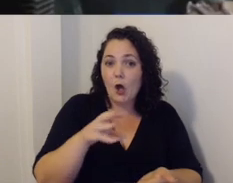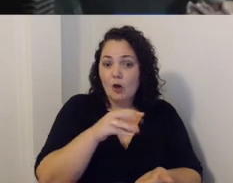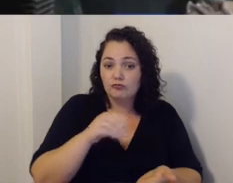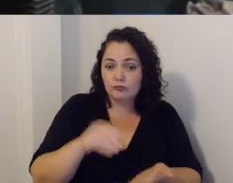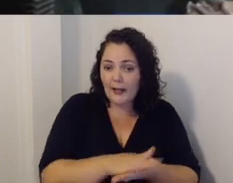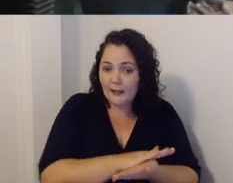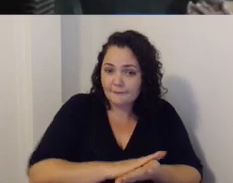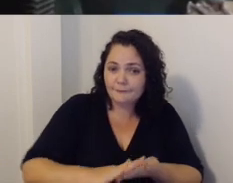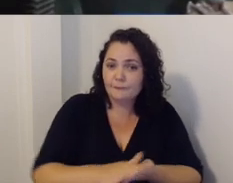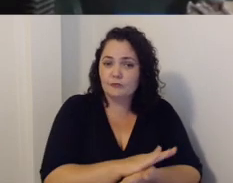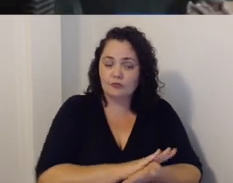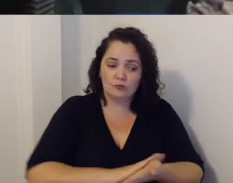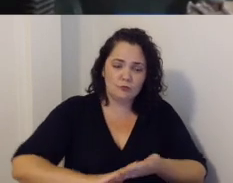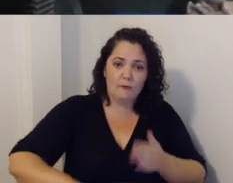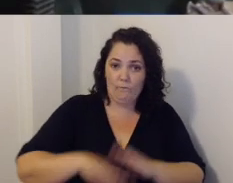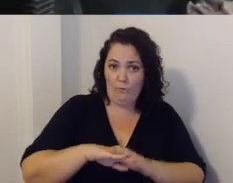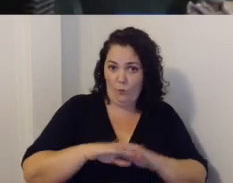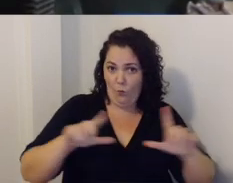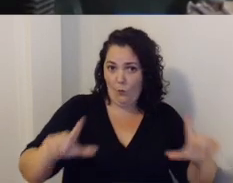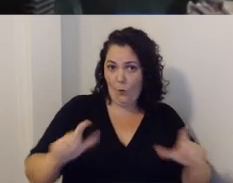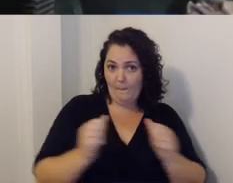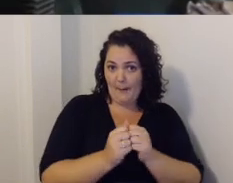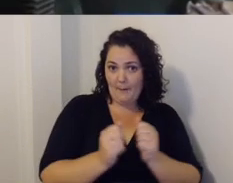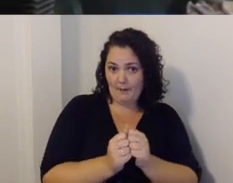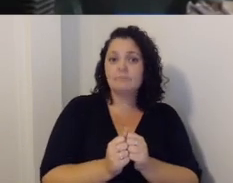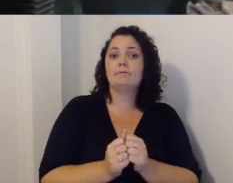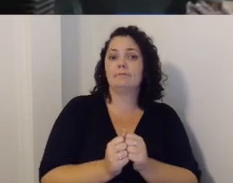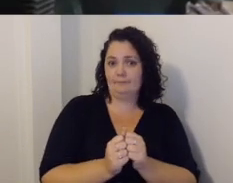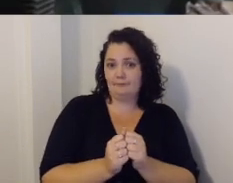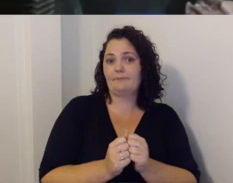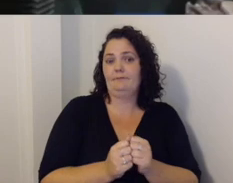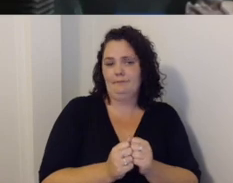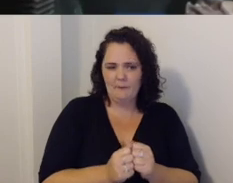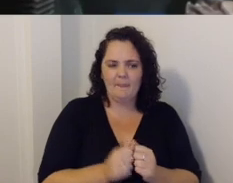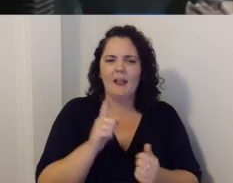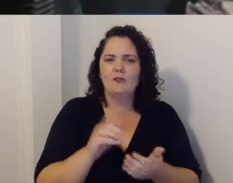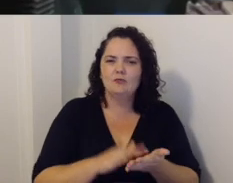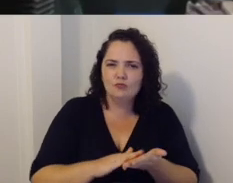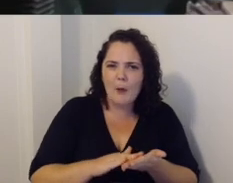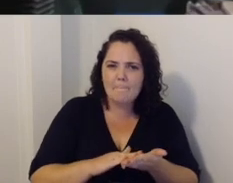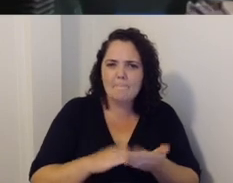whole sheet of paper and then begin building up the form through big bold shapes, rubbing it